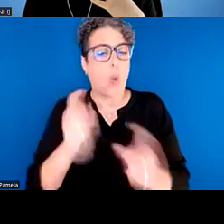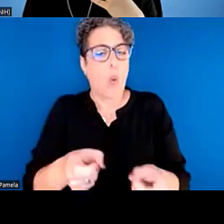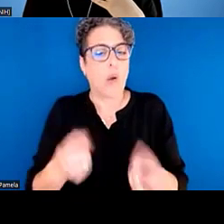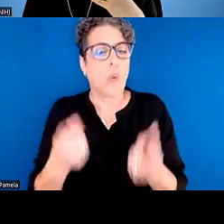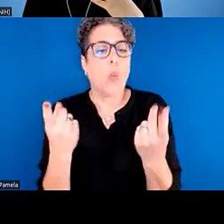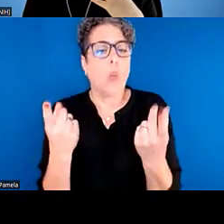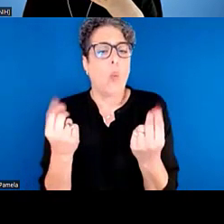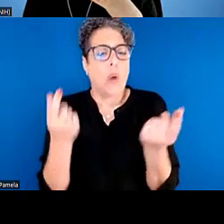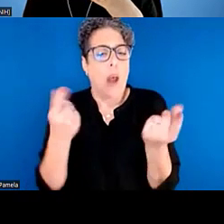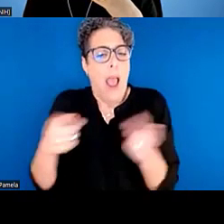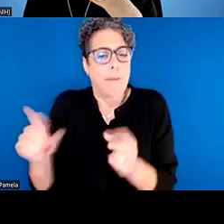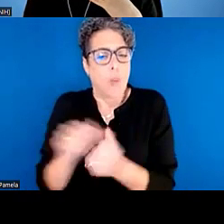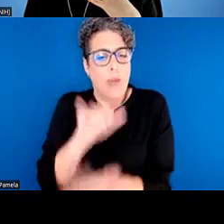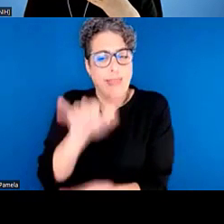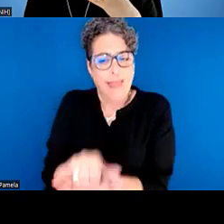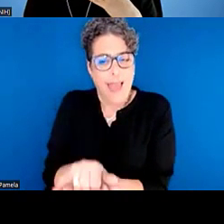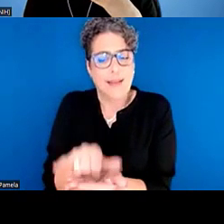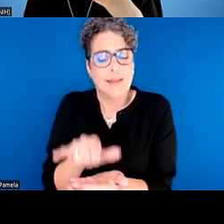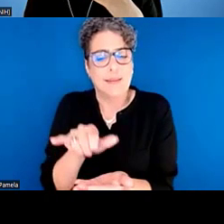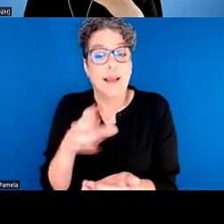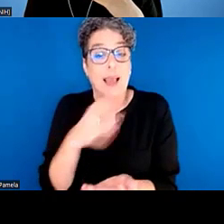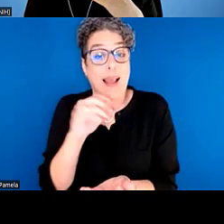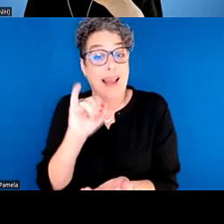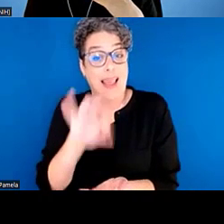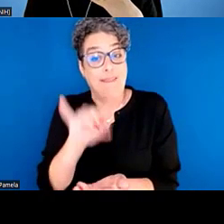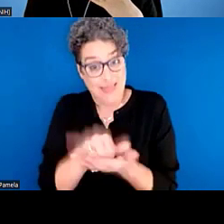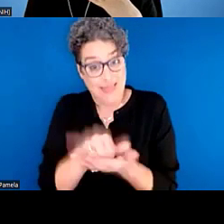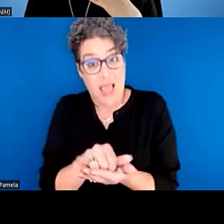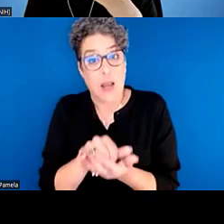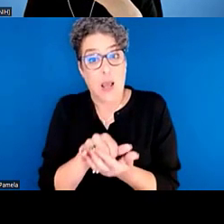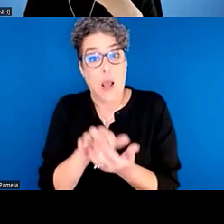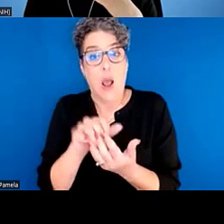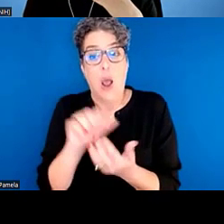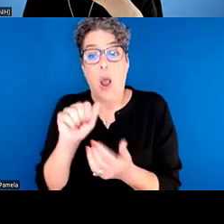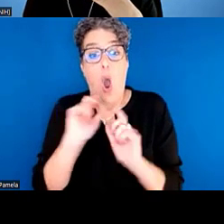So maybe now if the award is being held, it should be terminated.